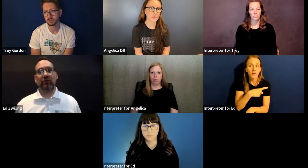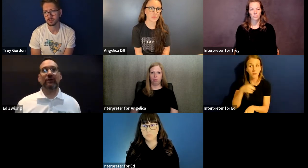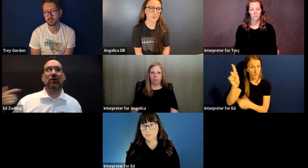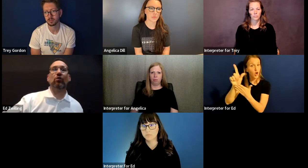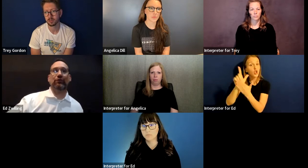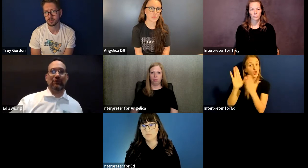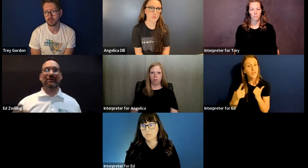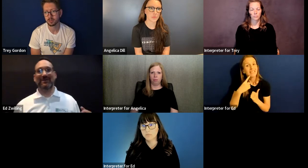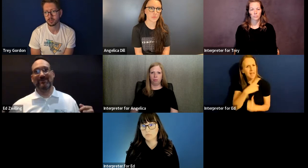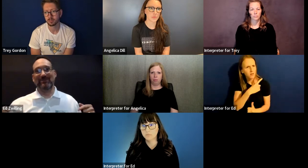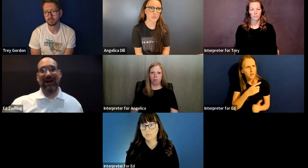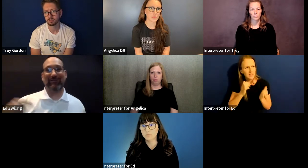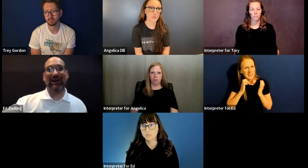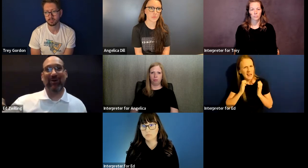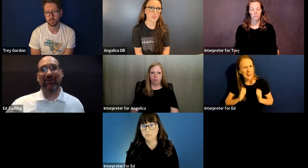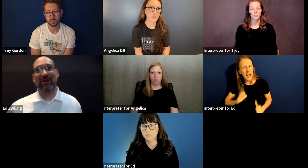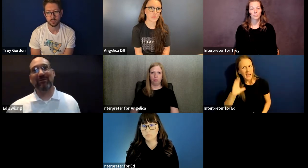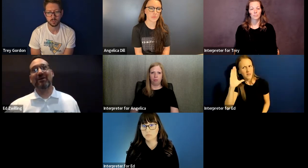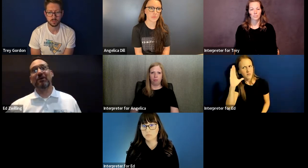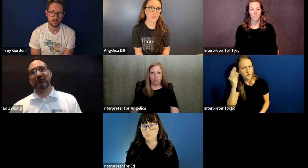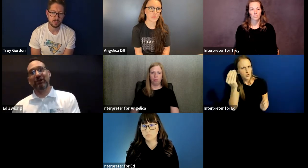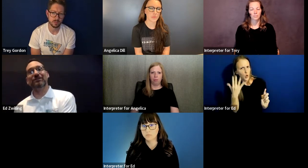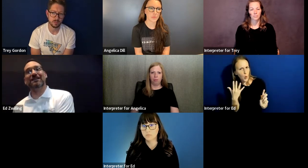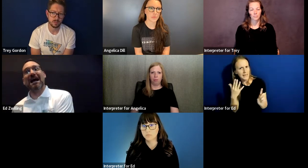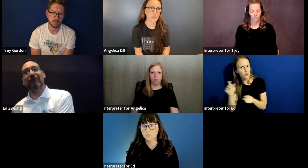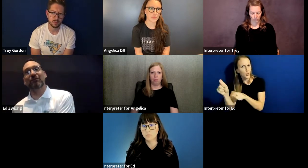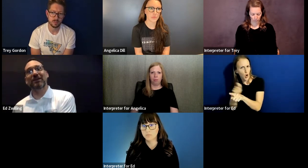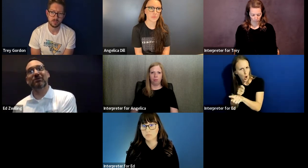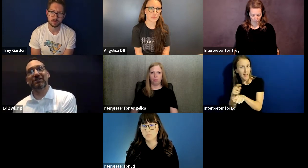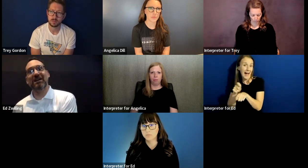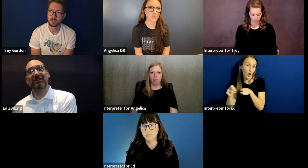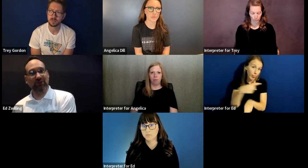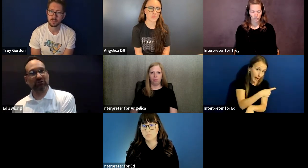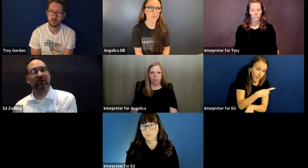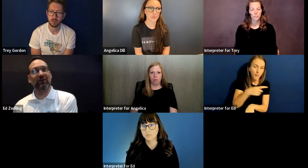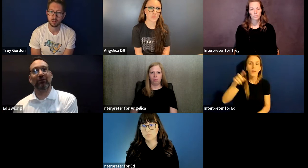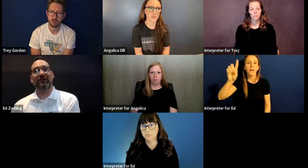told me to call you after i called them because we just got from doj the administrative complaint